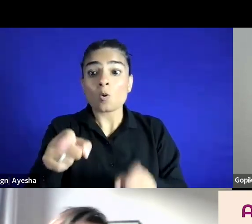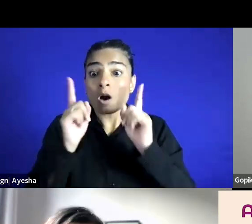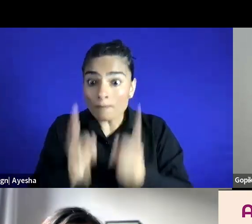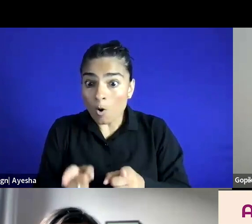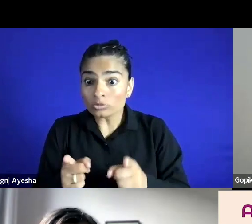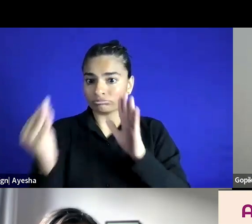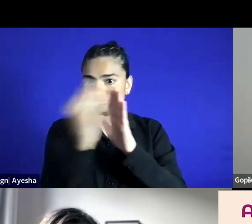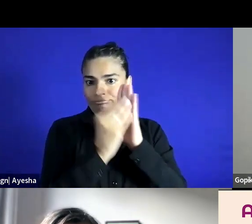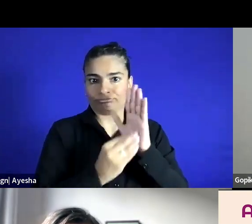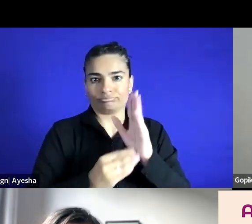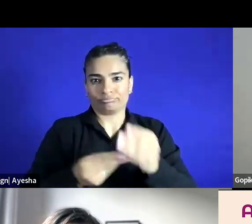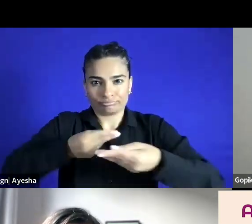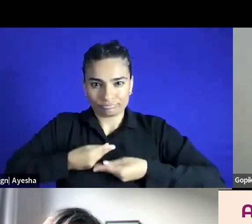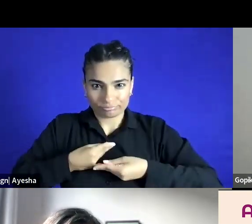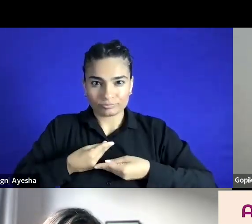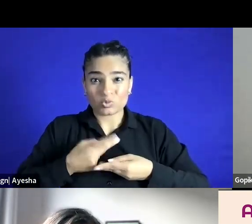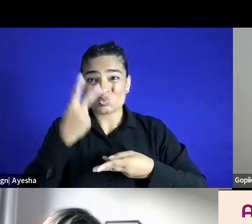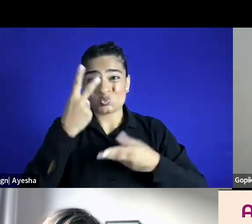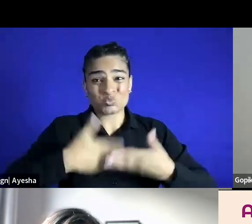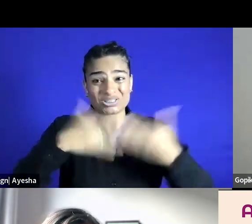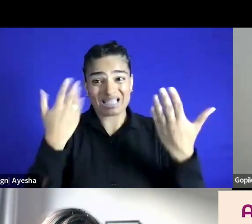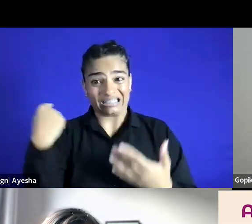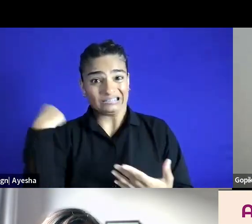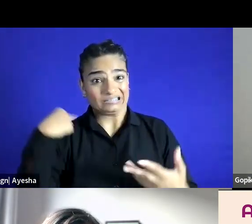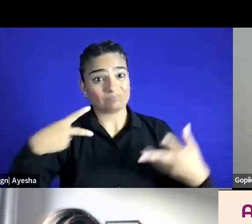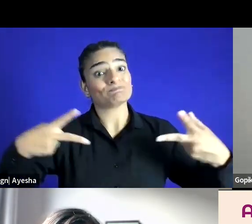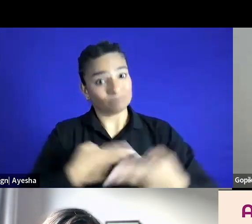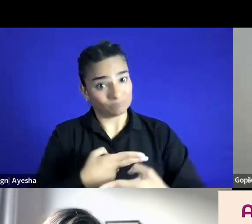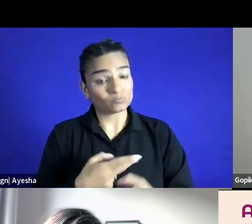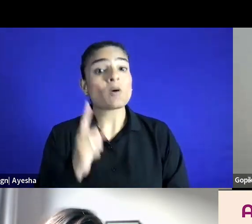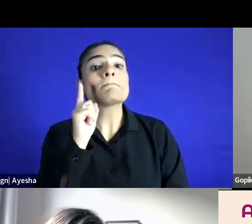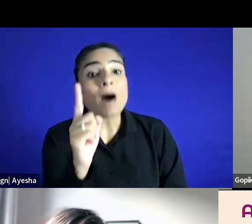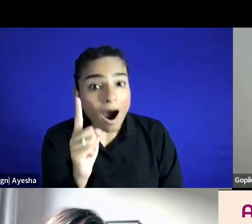However, we on this call would like to share that we have till today.